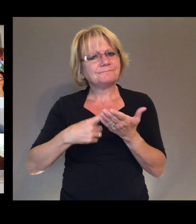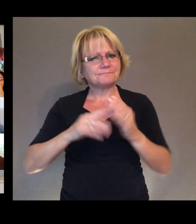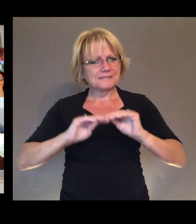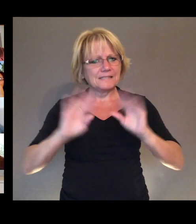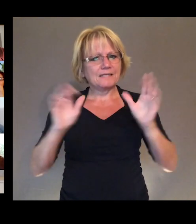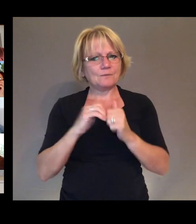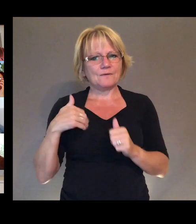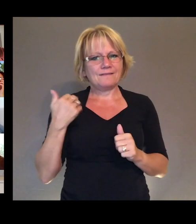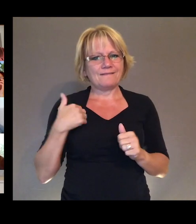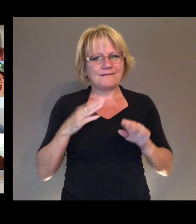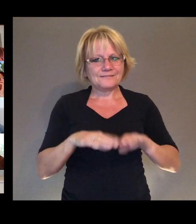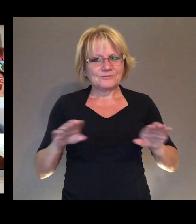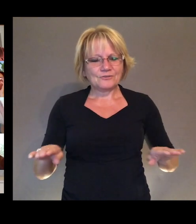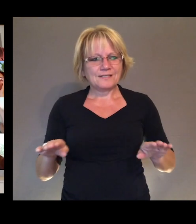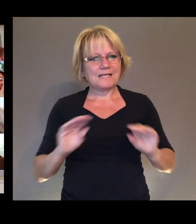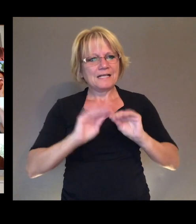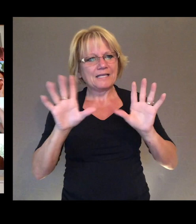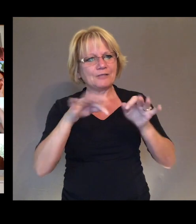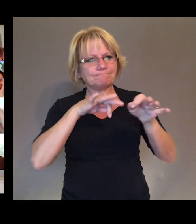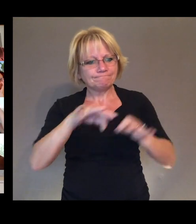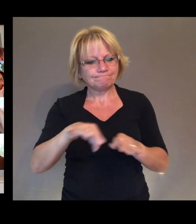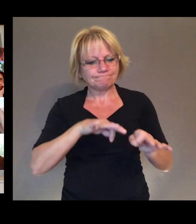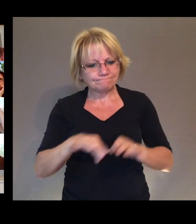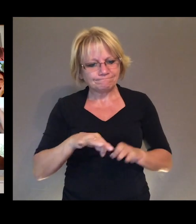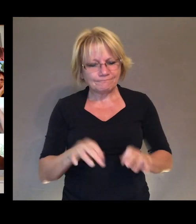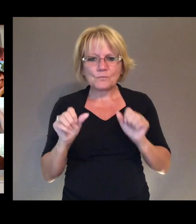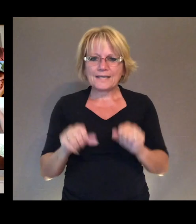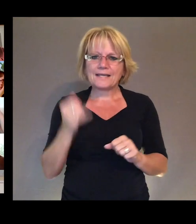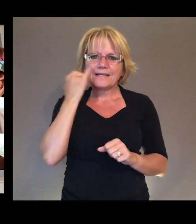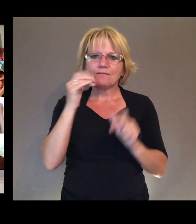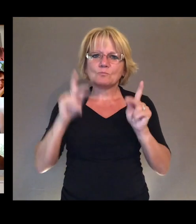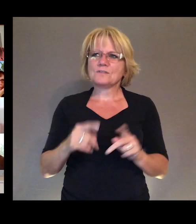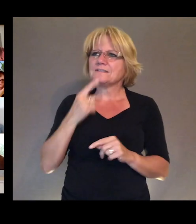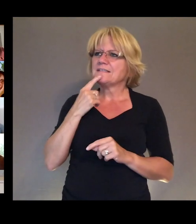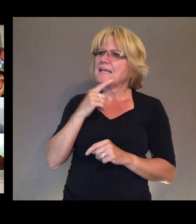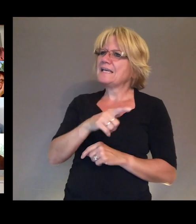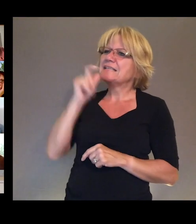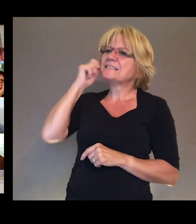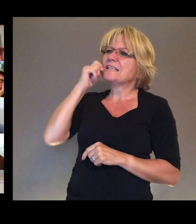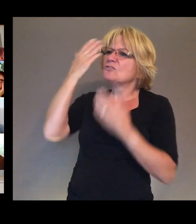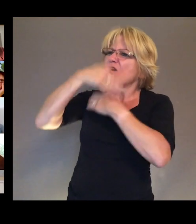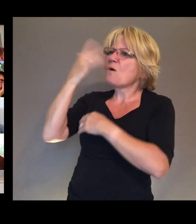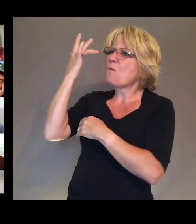and break things down for them. And if someone says, why is his skin so dark? It's perfectly acceptable to say,